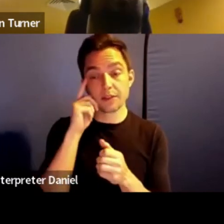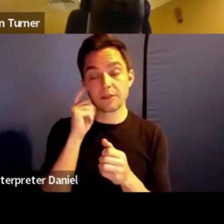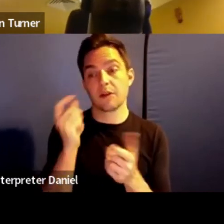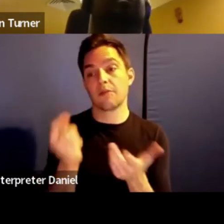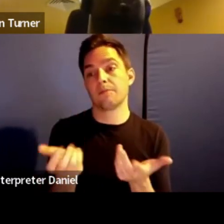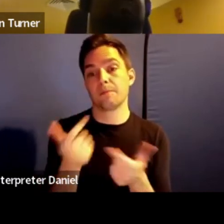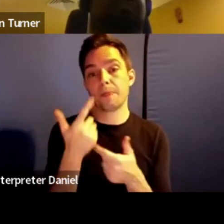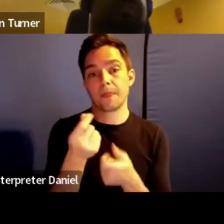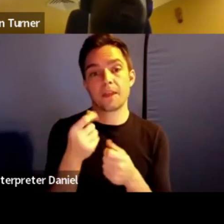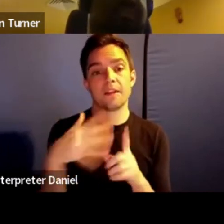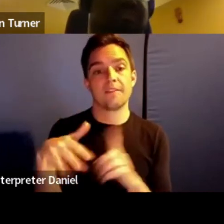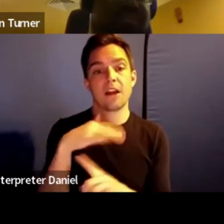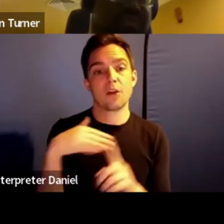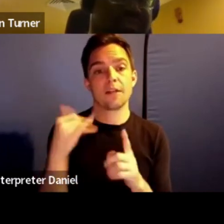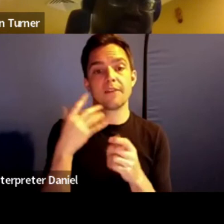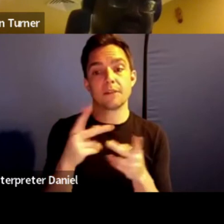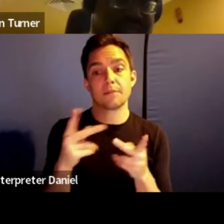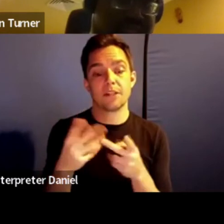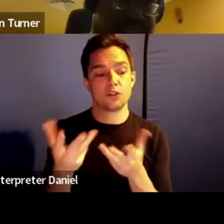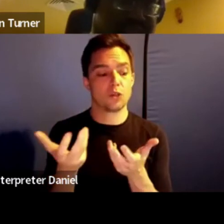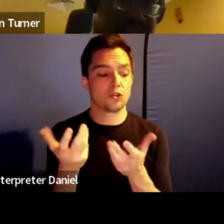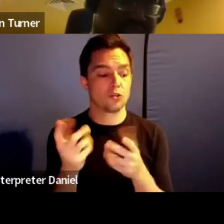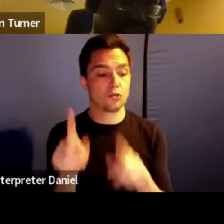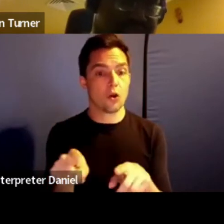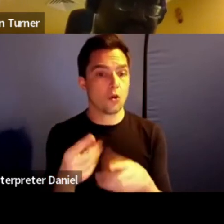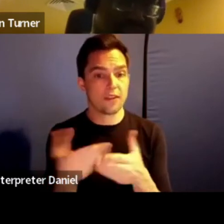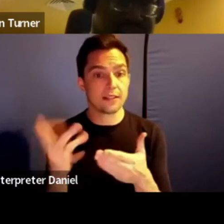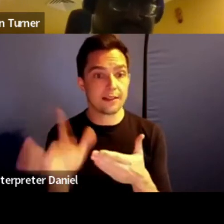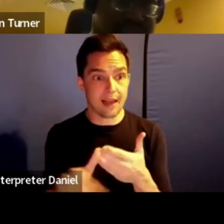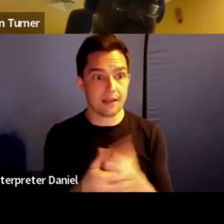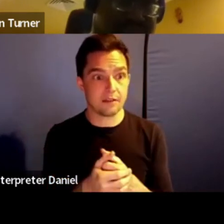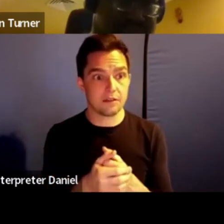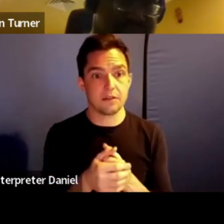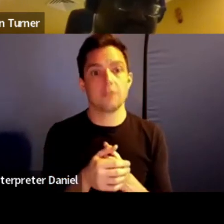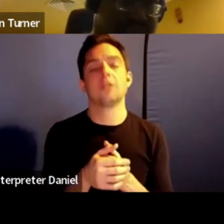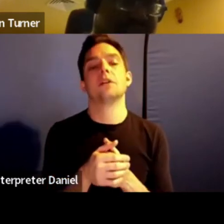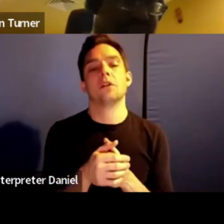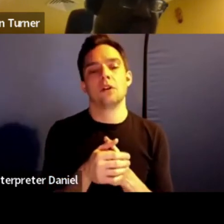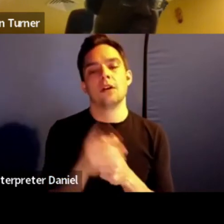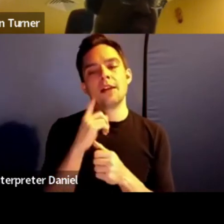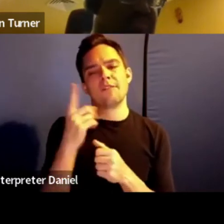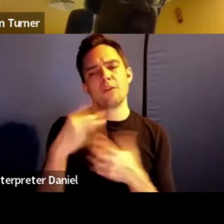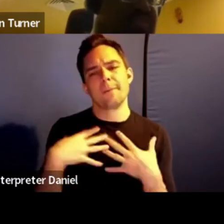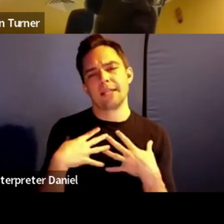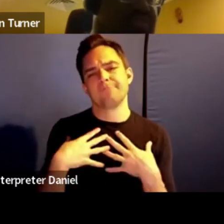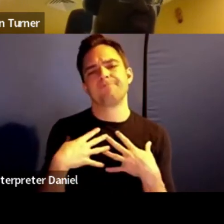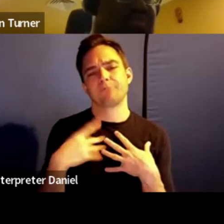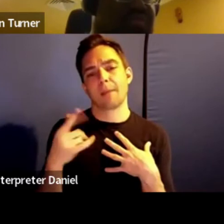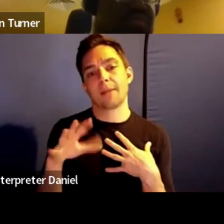environment. And if it's a place you want to go to things like that. So I think that for me, because of those two positions